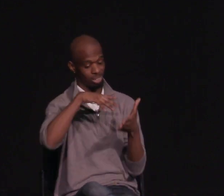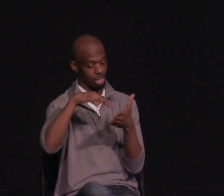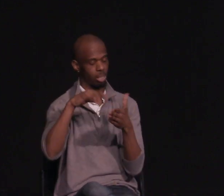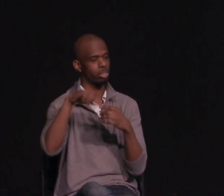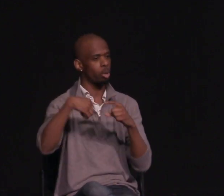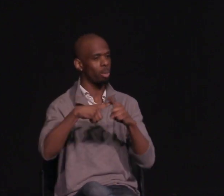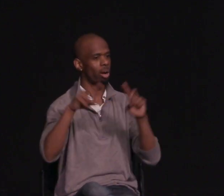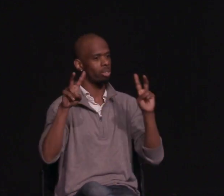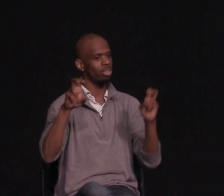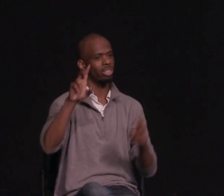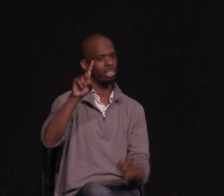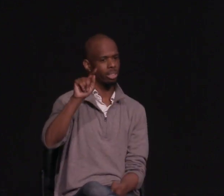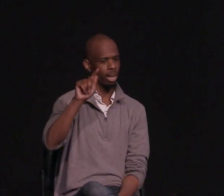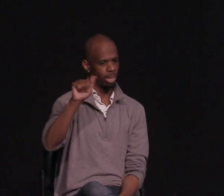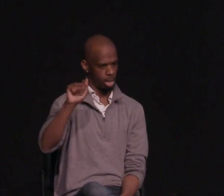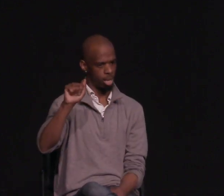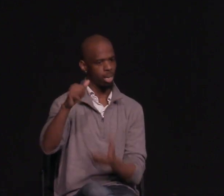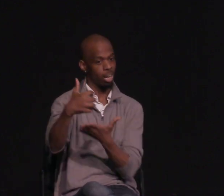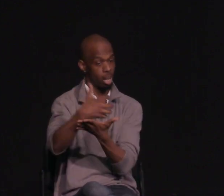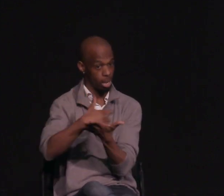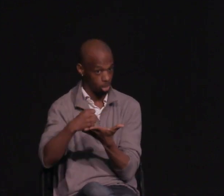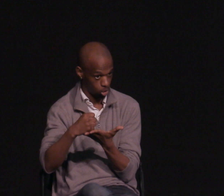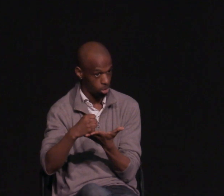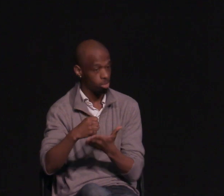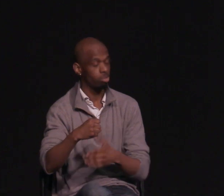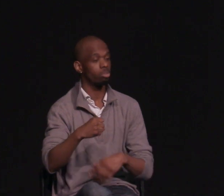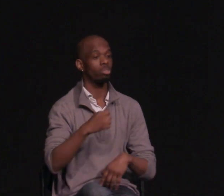Robert Trujillo, my creative comrade and collaborator for